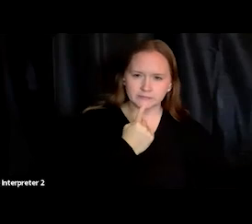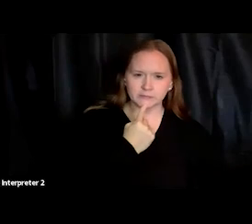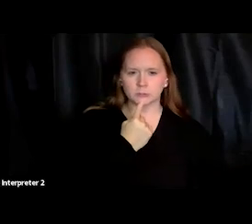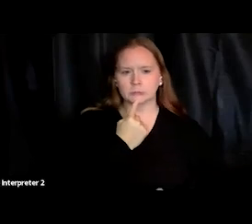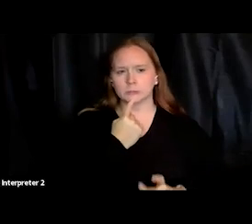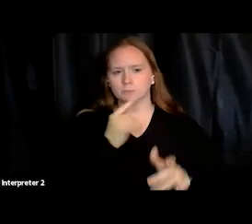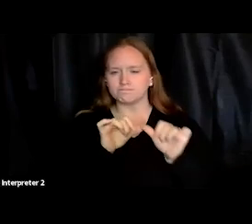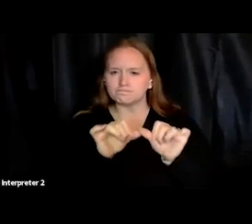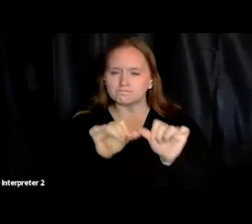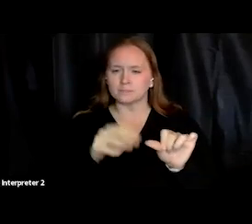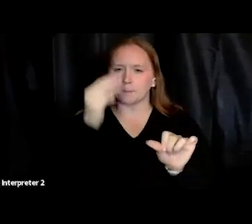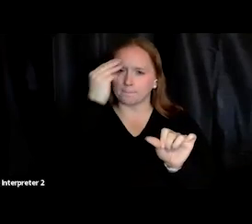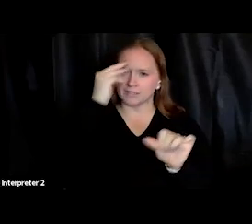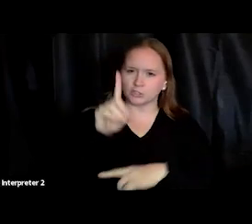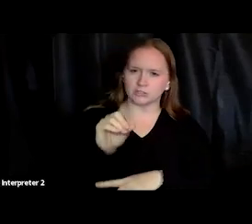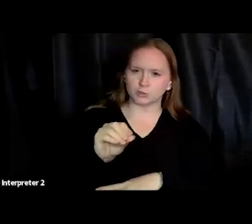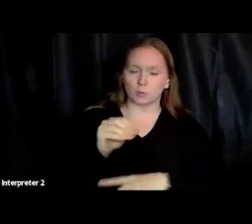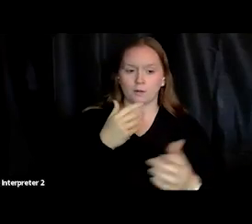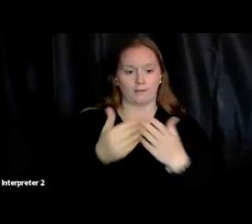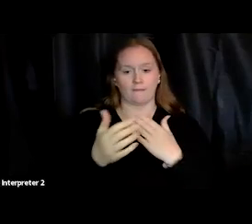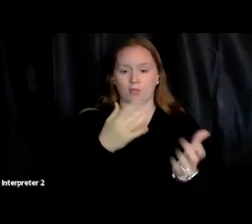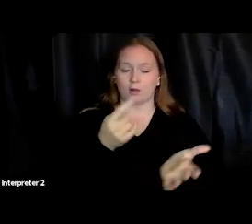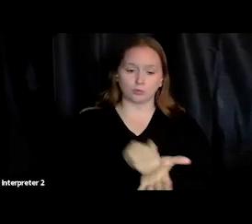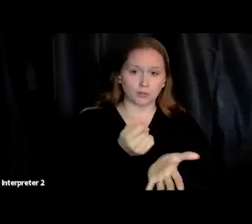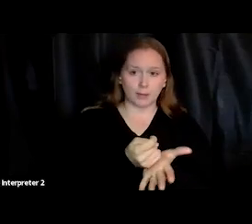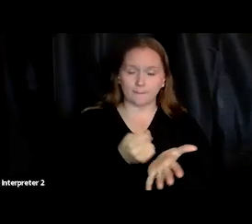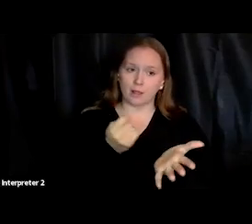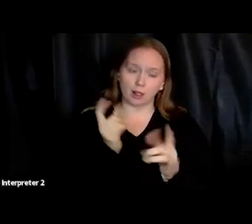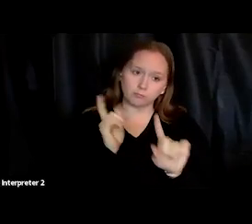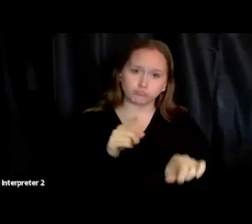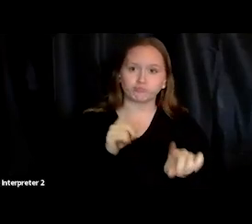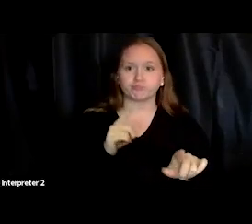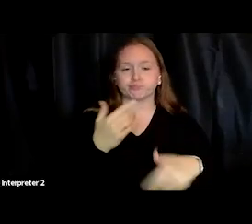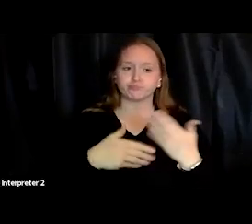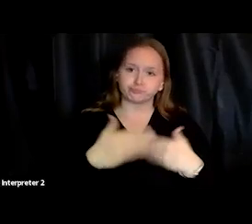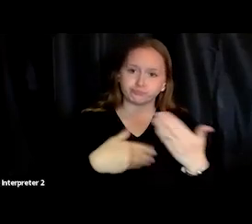showing that despite ongoing treatment that they haven't improved over time.